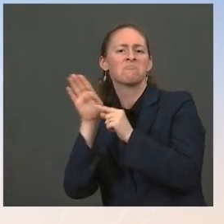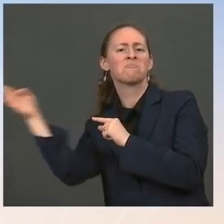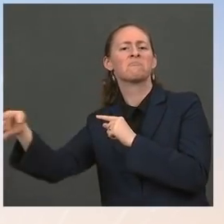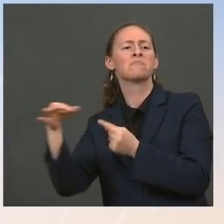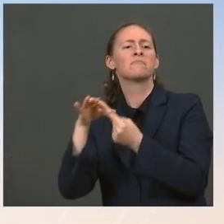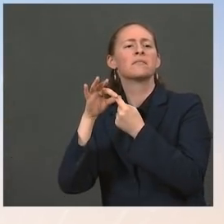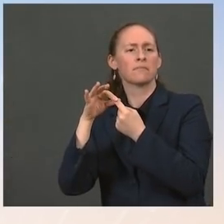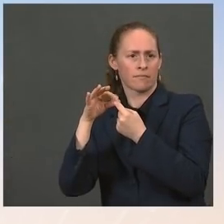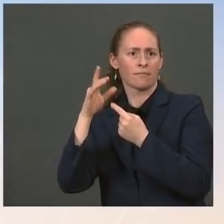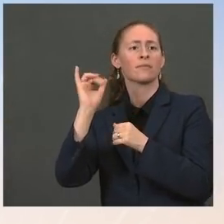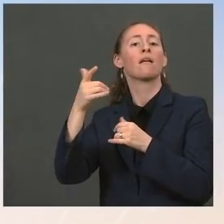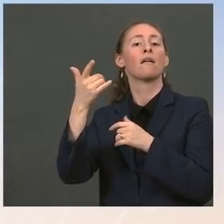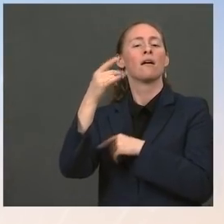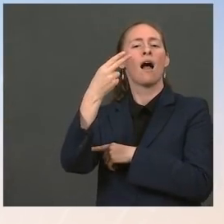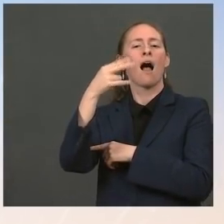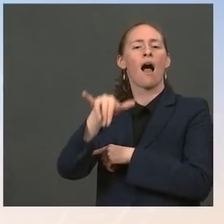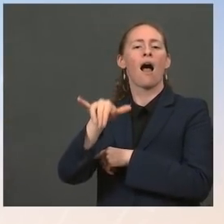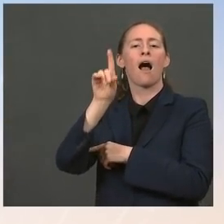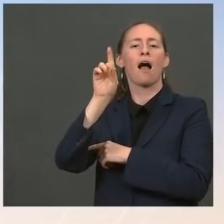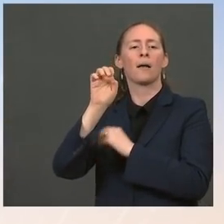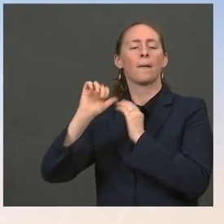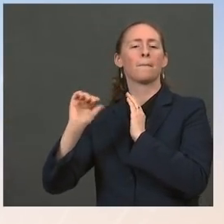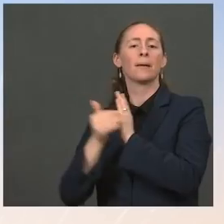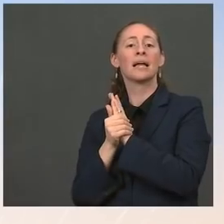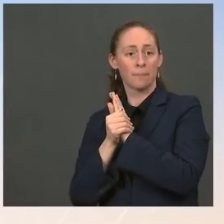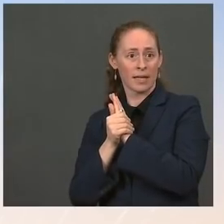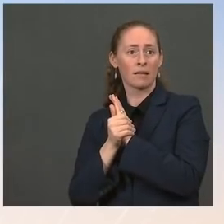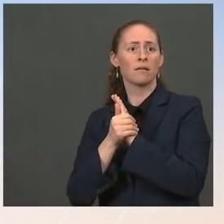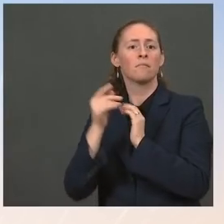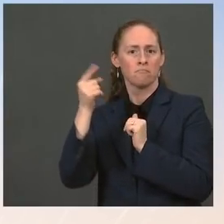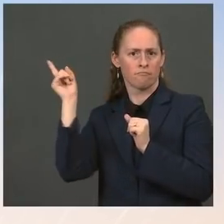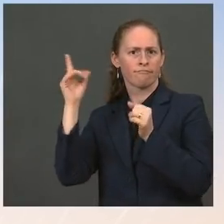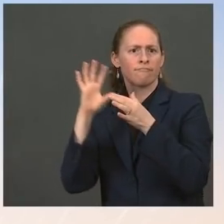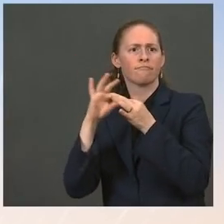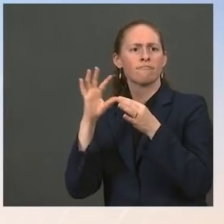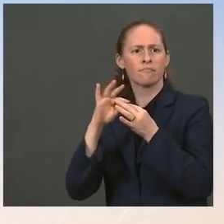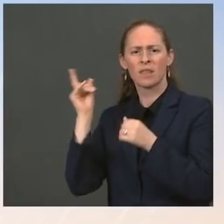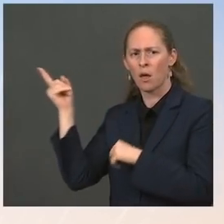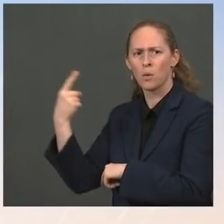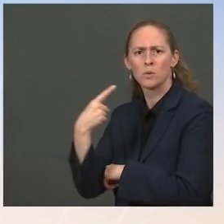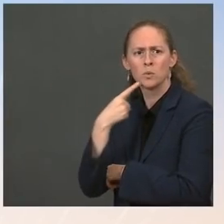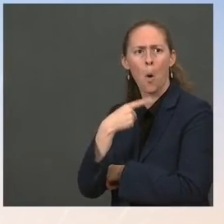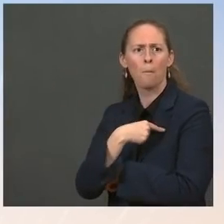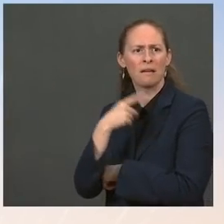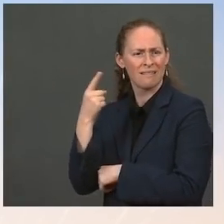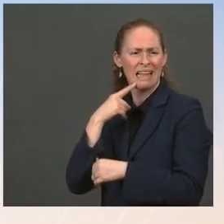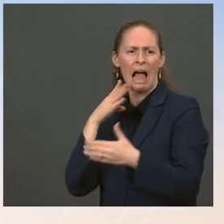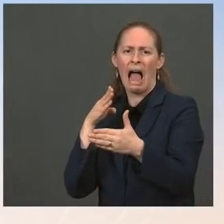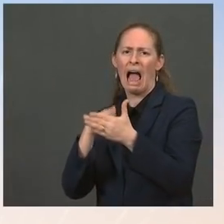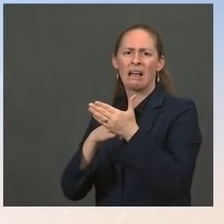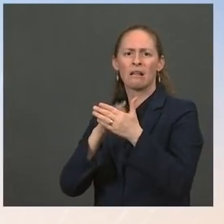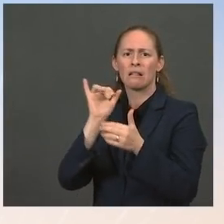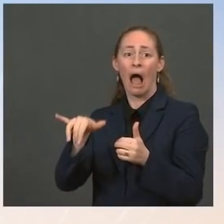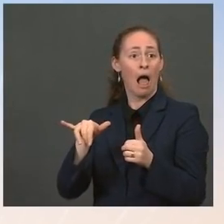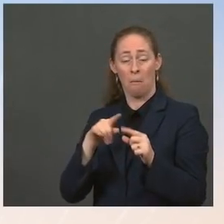You told us earlier this week that he remains opposed to that. So, is he backtracking on a campaign promise,